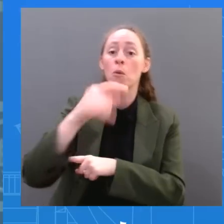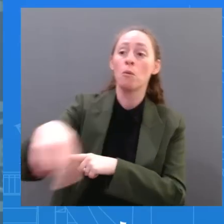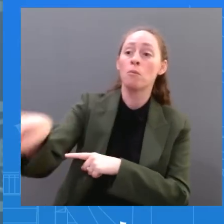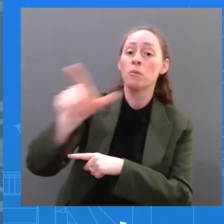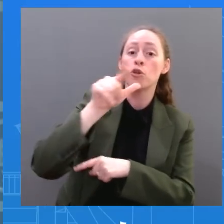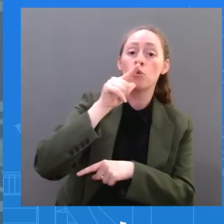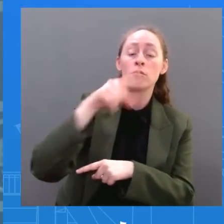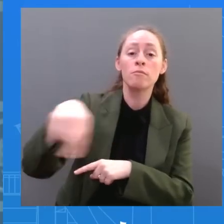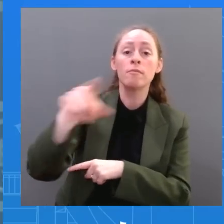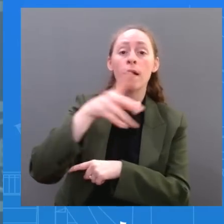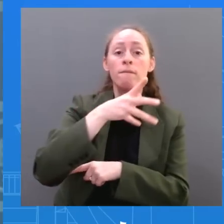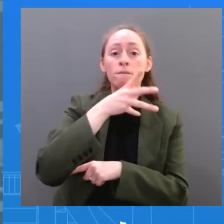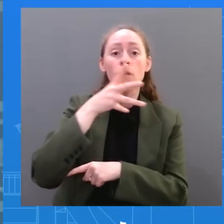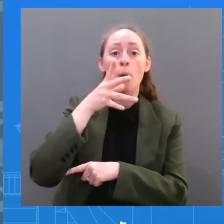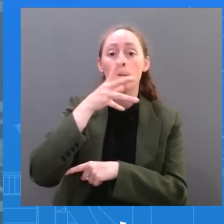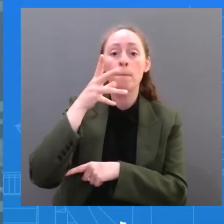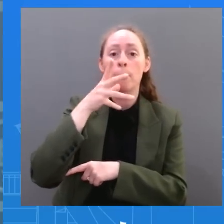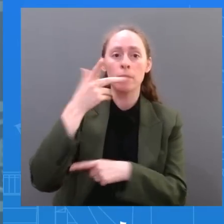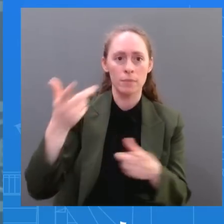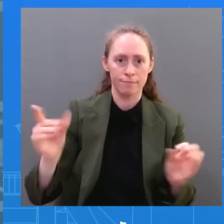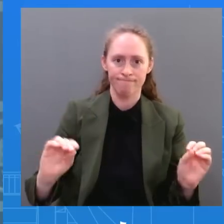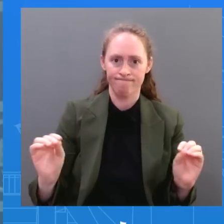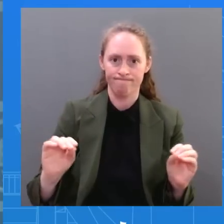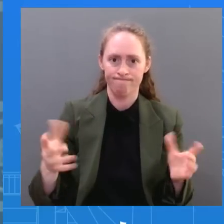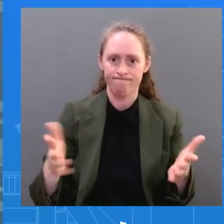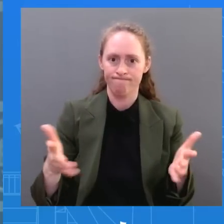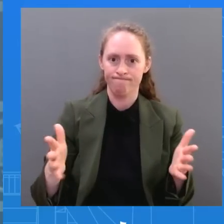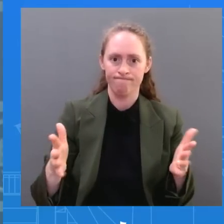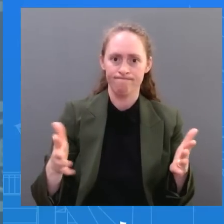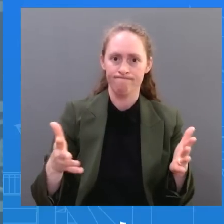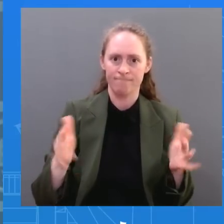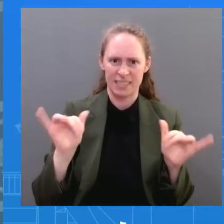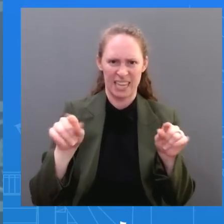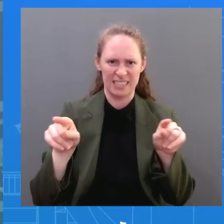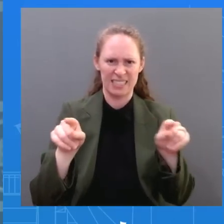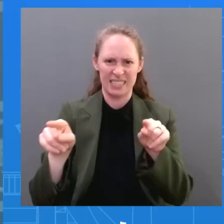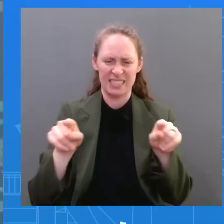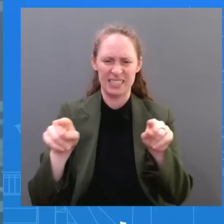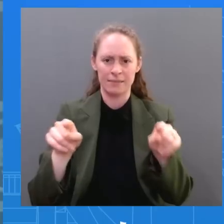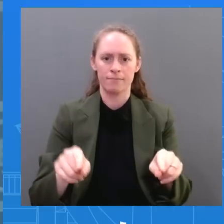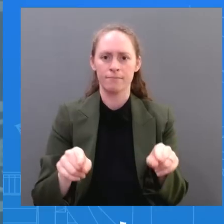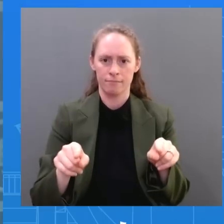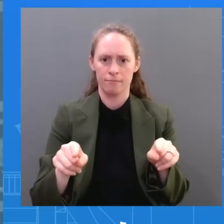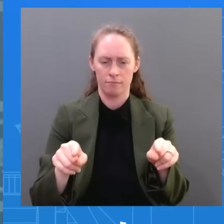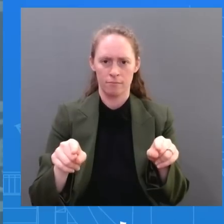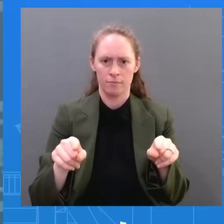of Economics Research, again, determines the definition of recession. So here are the facts. The facts are this: